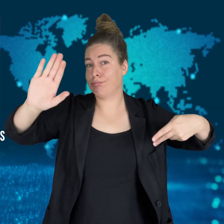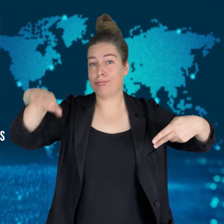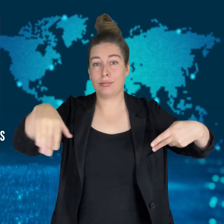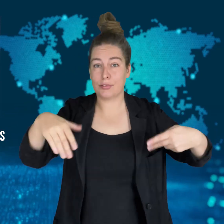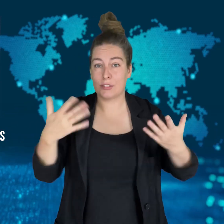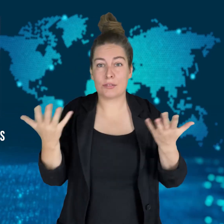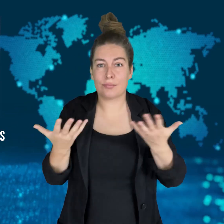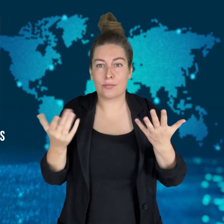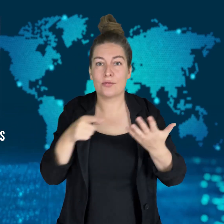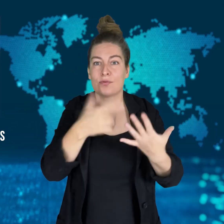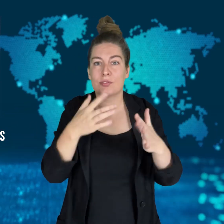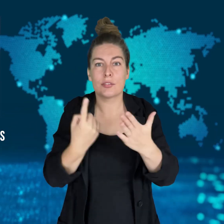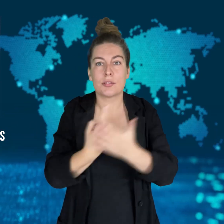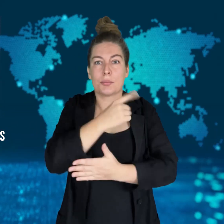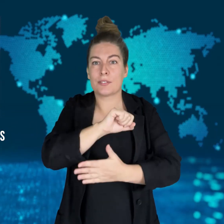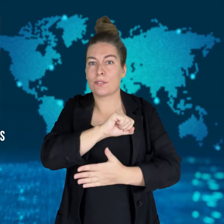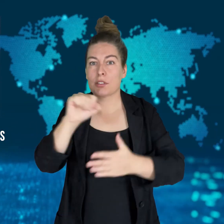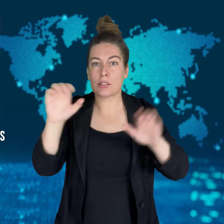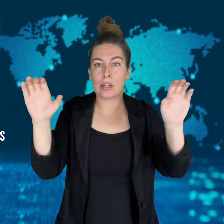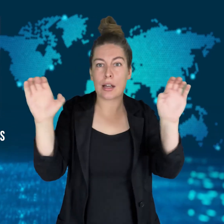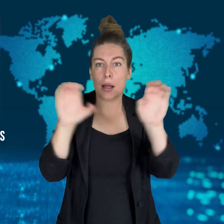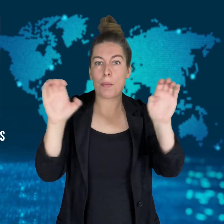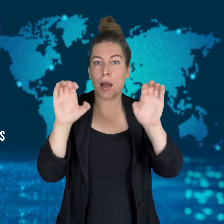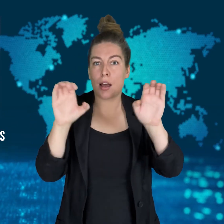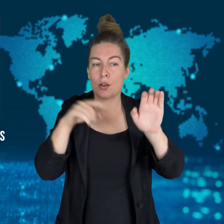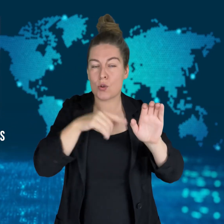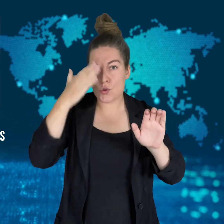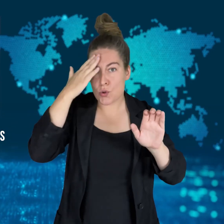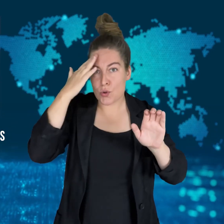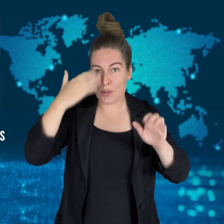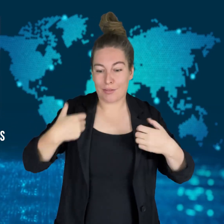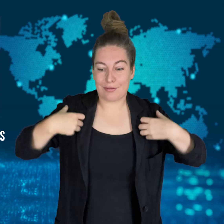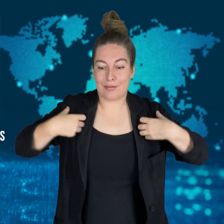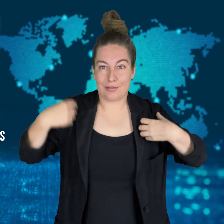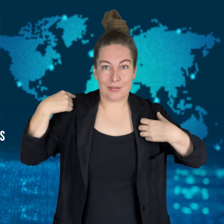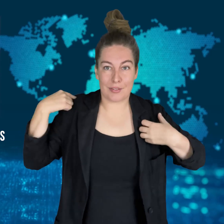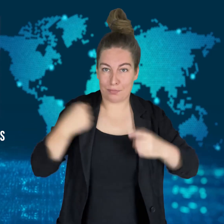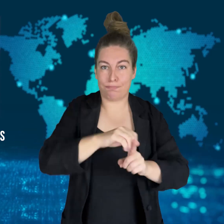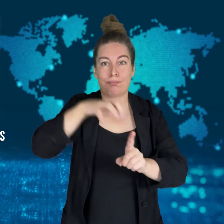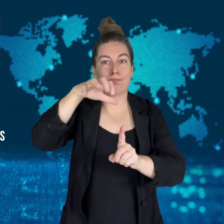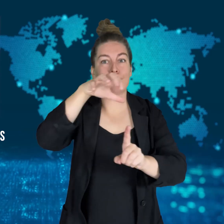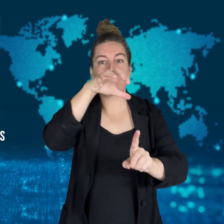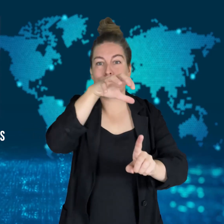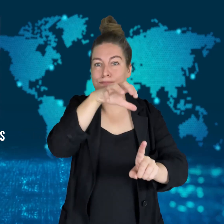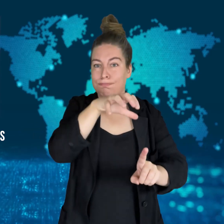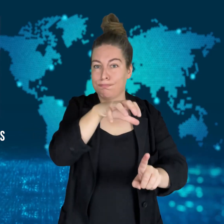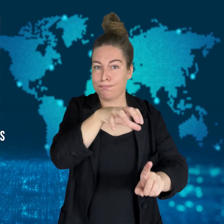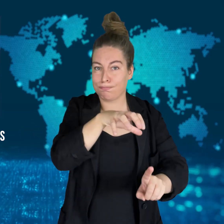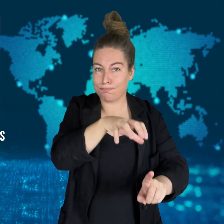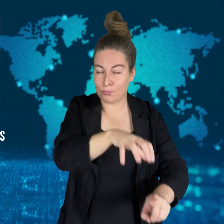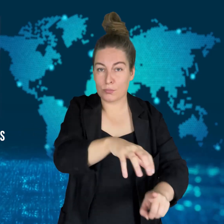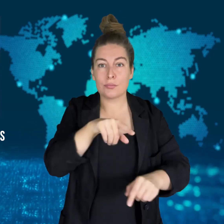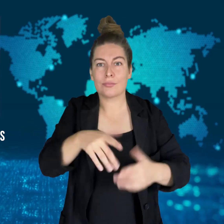Galy was hit by the left wing of the craft, and his head was sliced off.